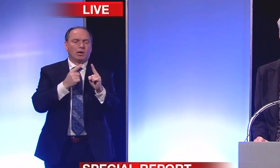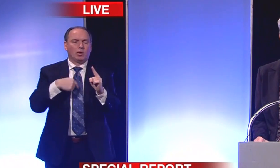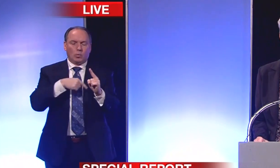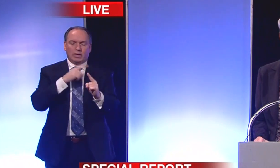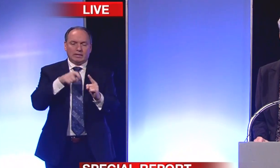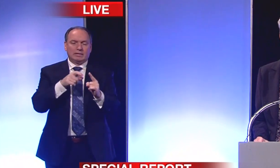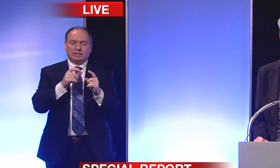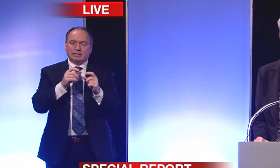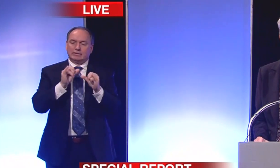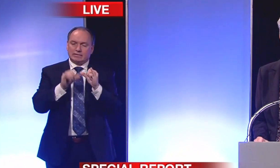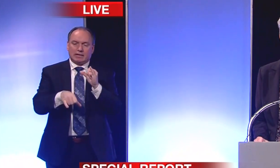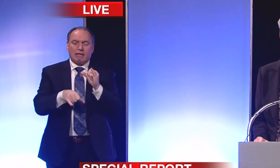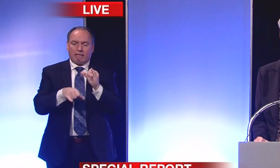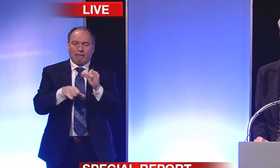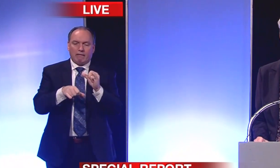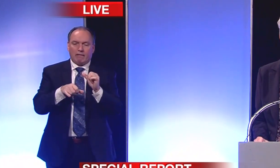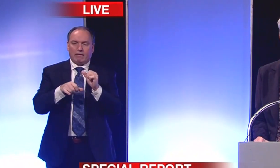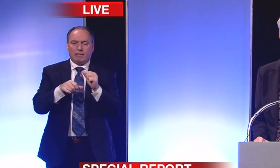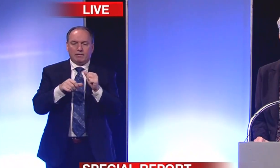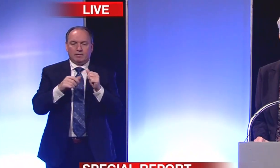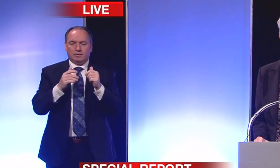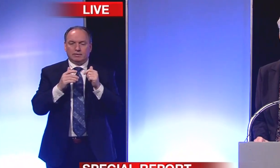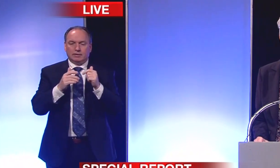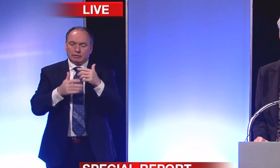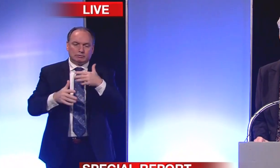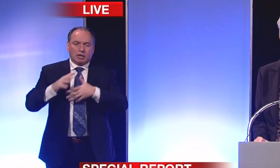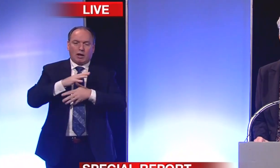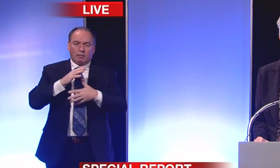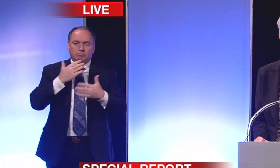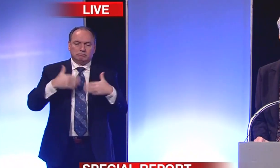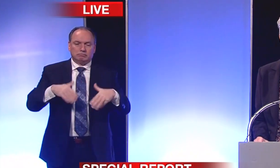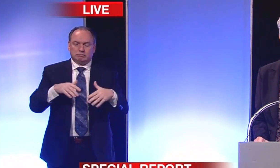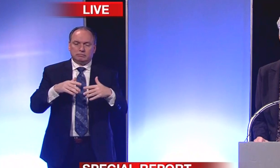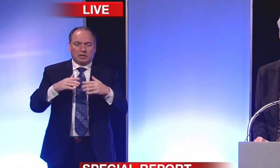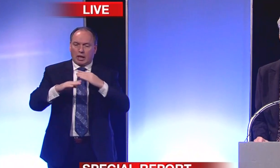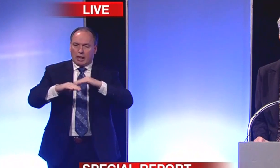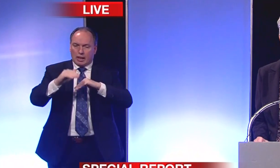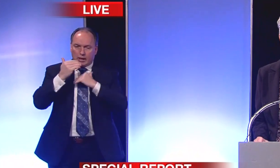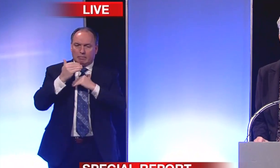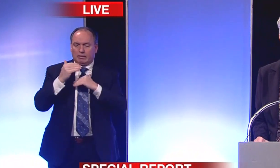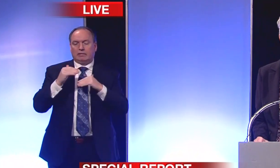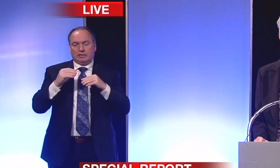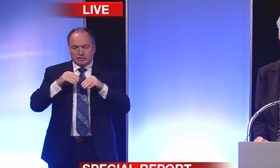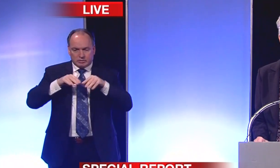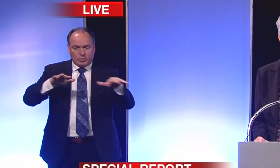TOLD ME DO IT NOW. YOU HAVE AN OPPORTUNITY TO STAY AHEAD OF THIS AND THAT IS WHAT